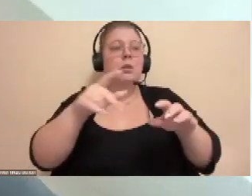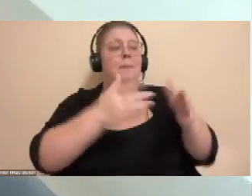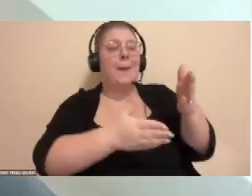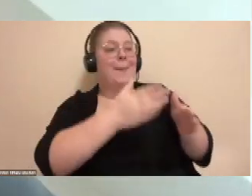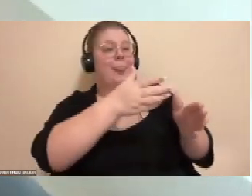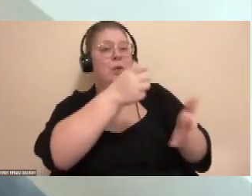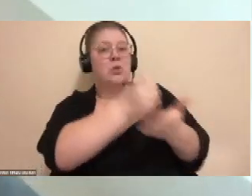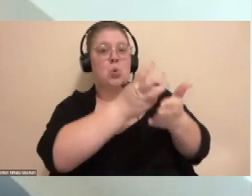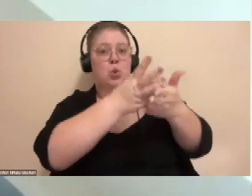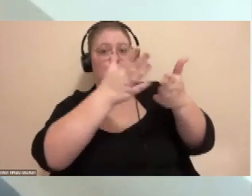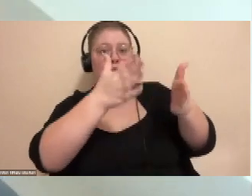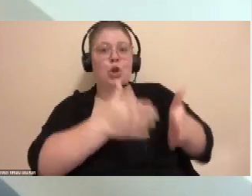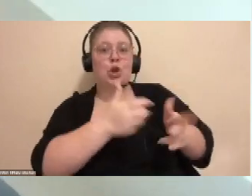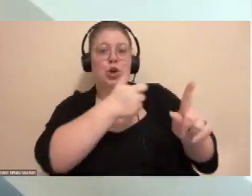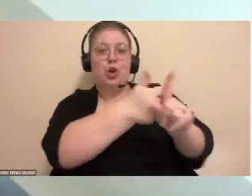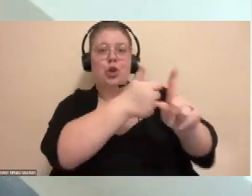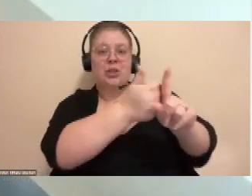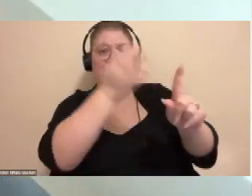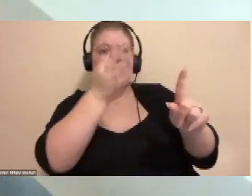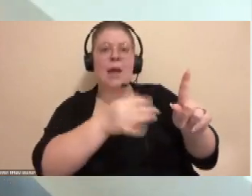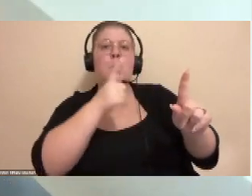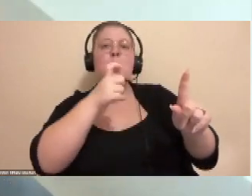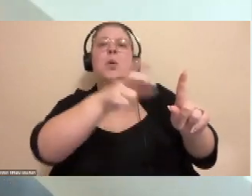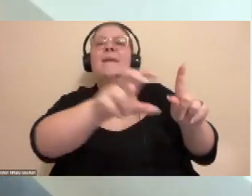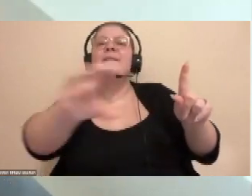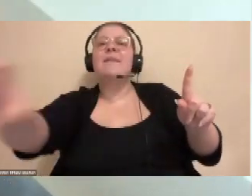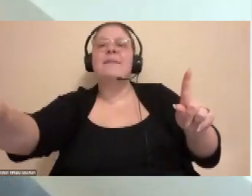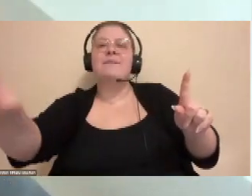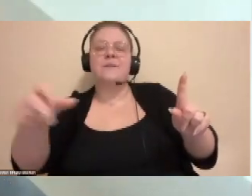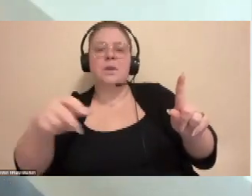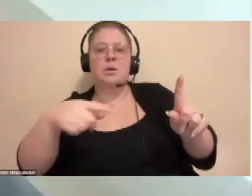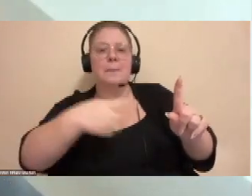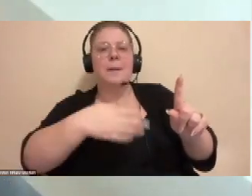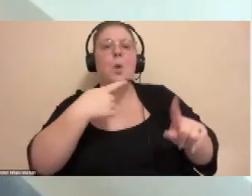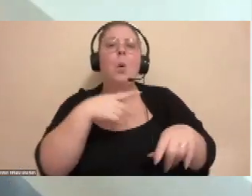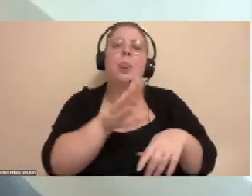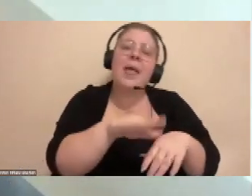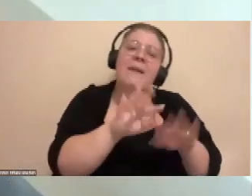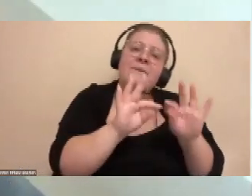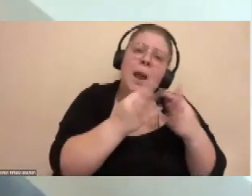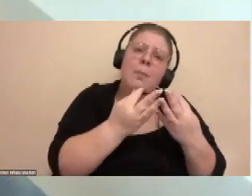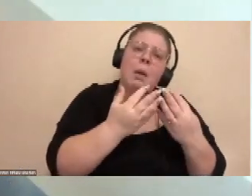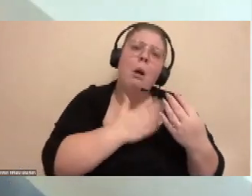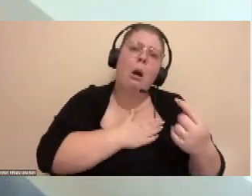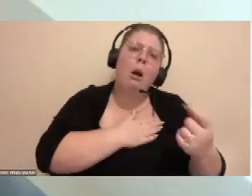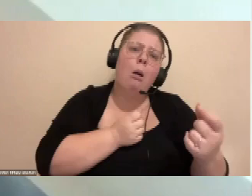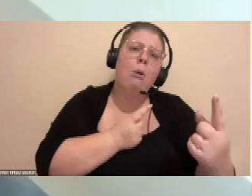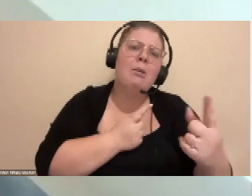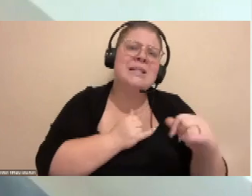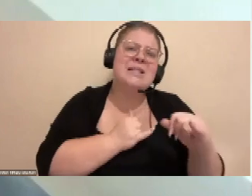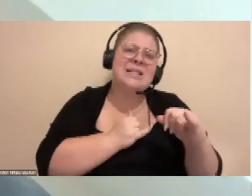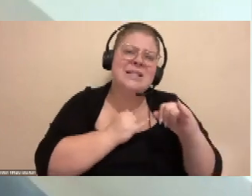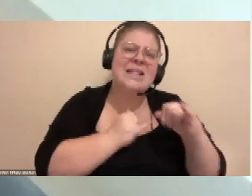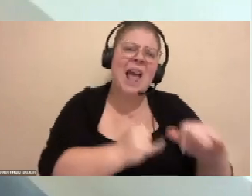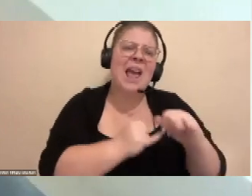boy, that person or that family. They're a lot like me. I relate to them, I understand them.